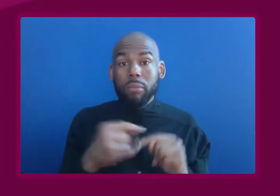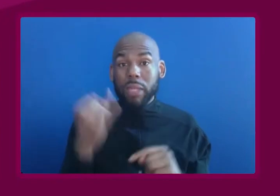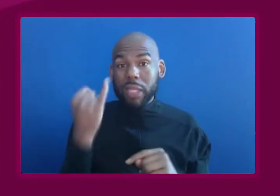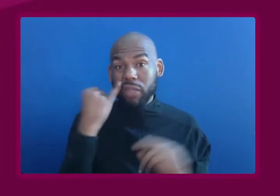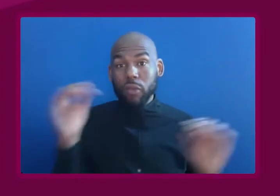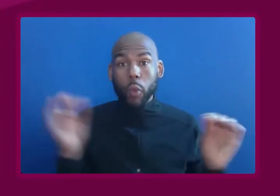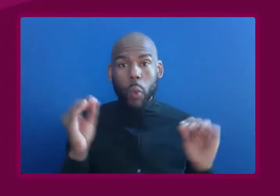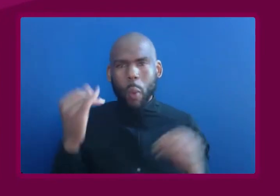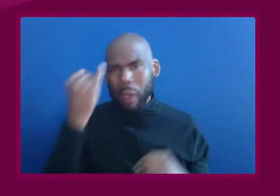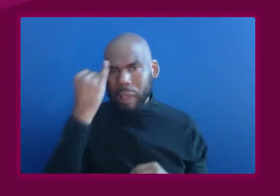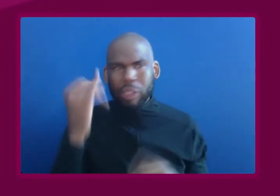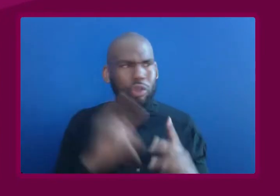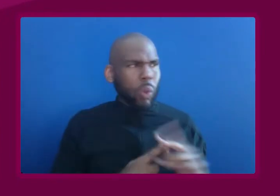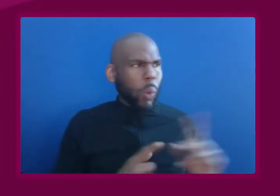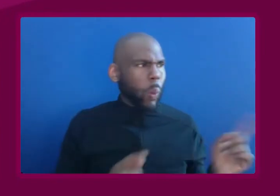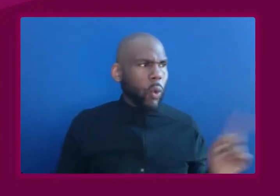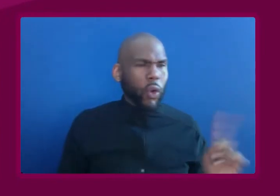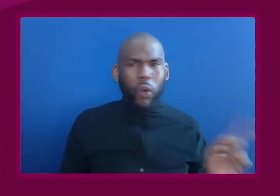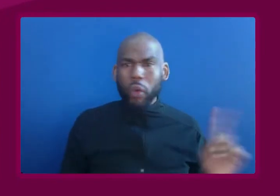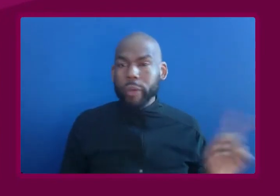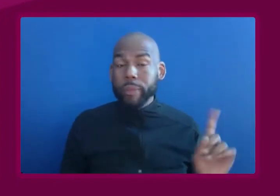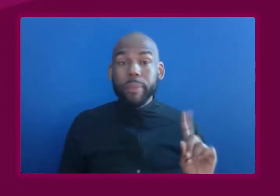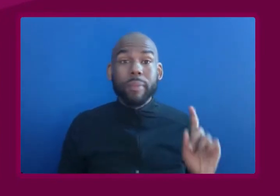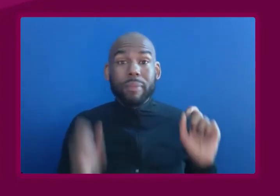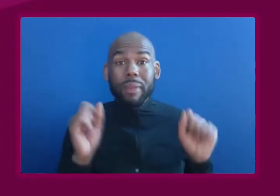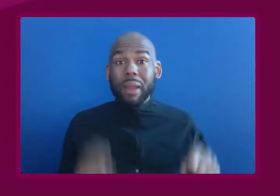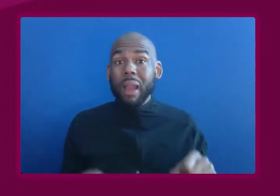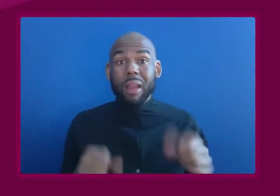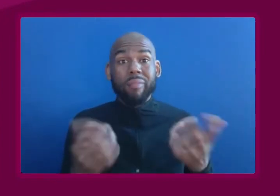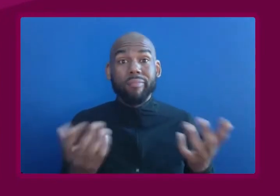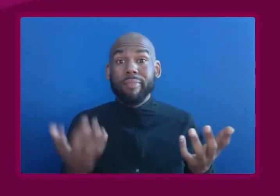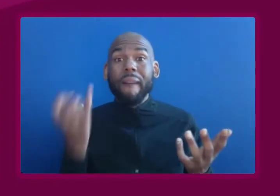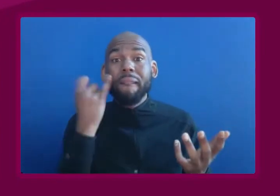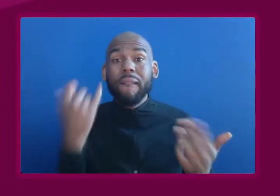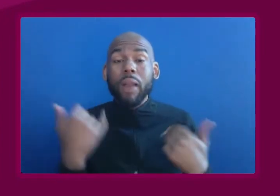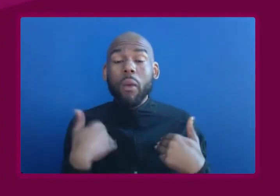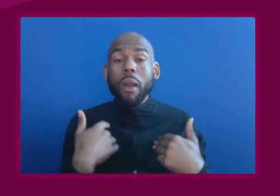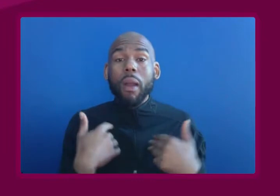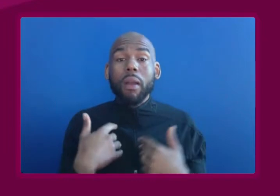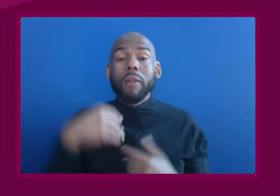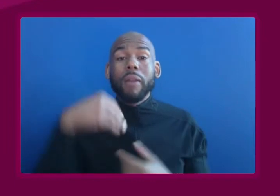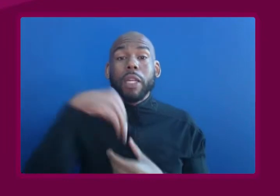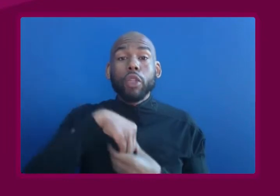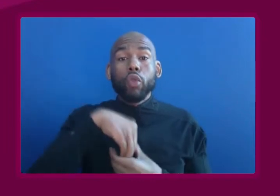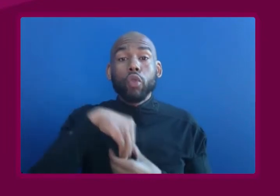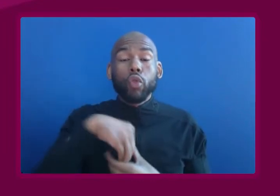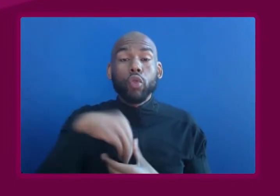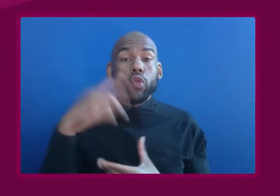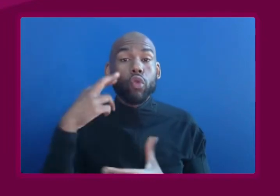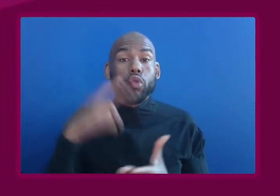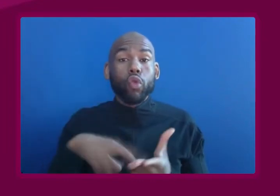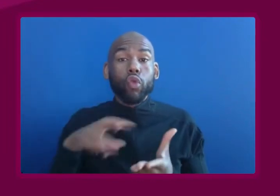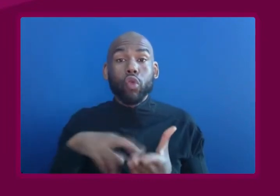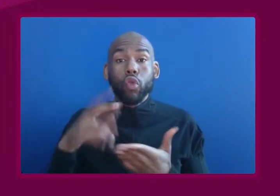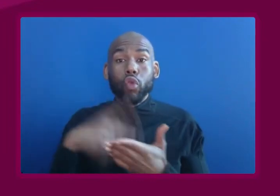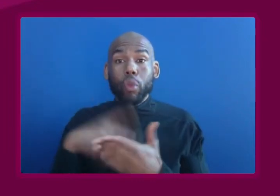about where to start, it can simply be, if you have an internal research program, start